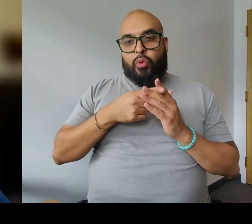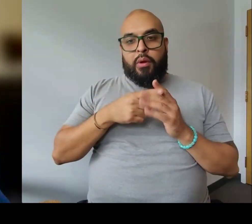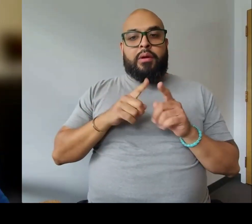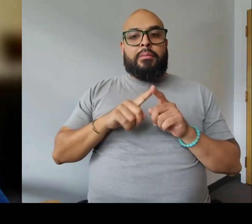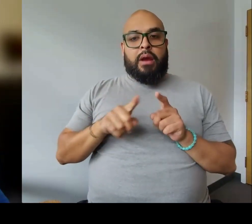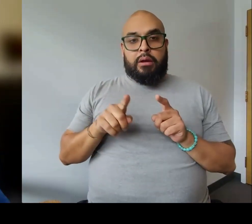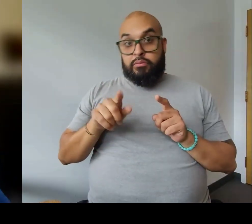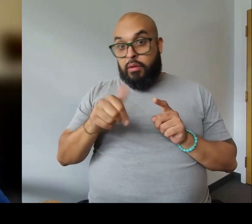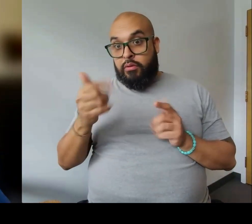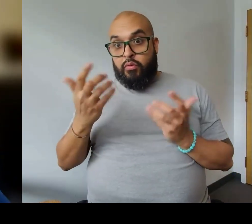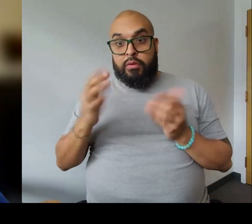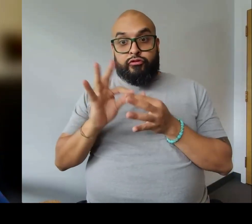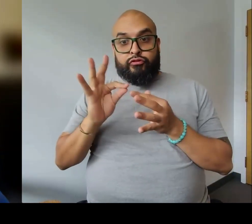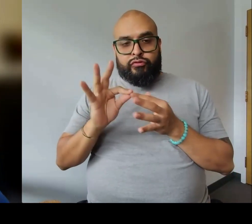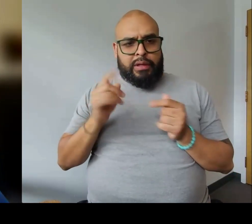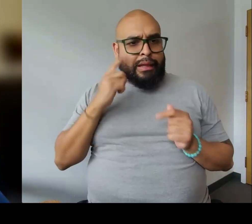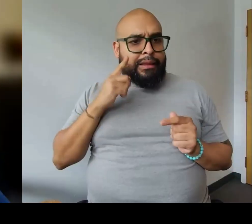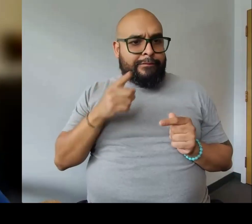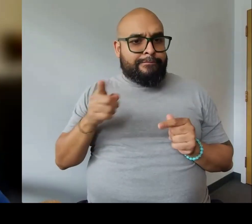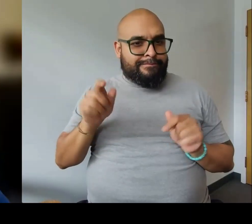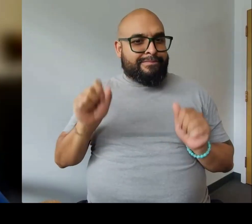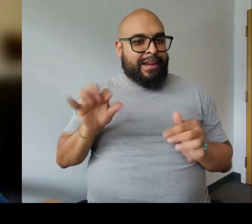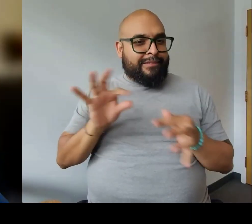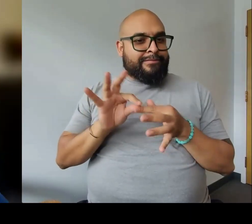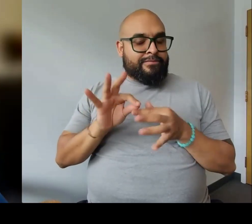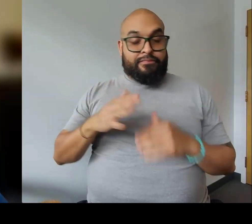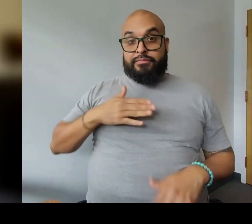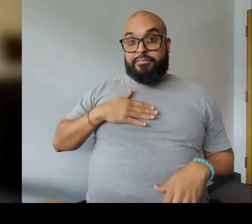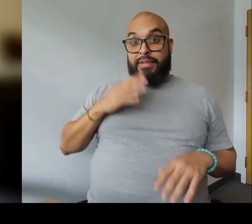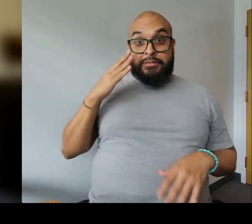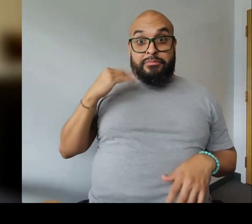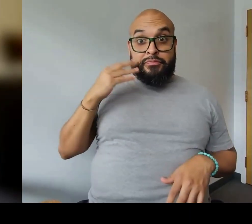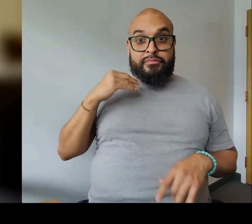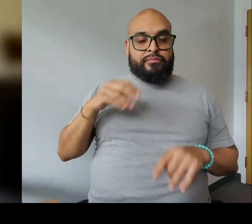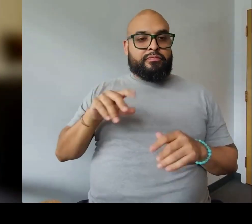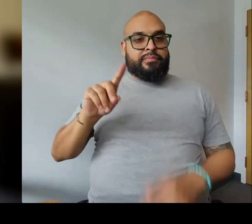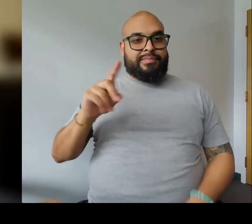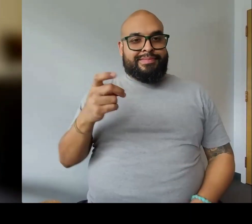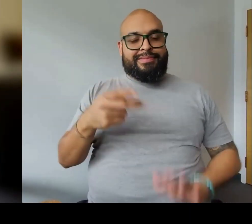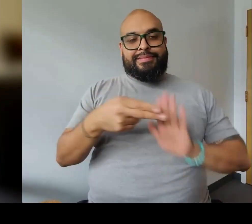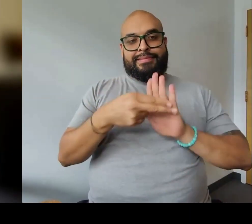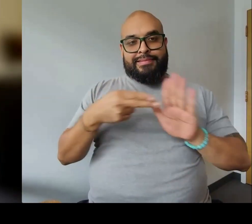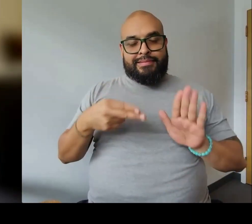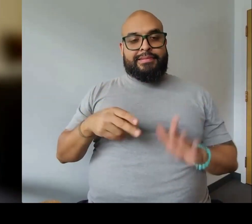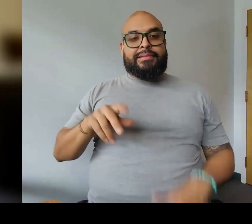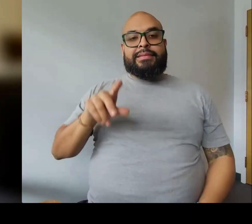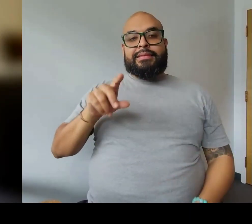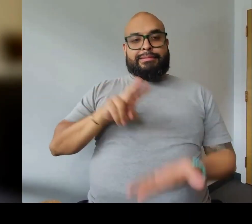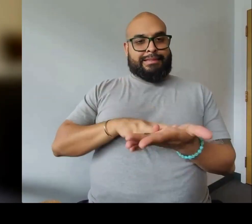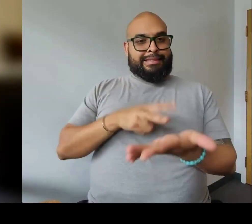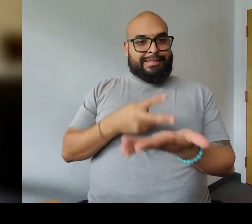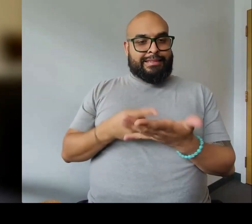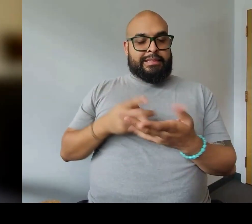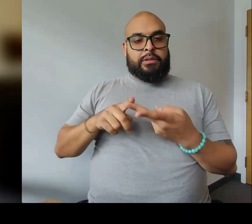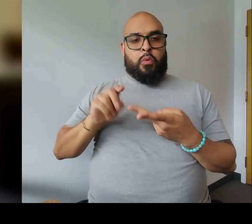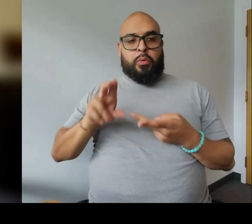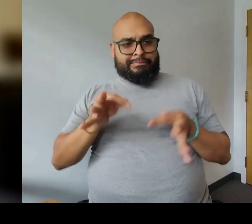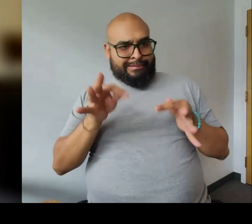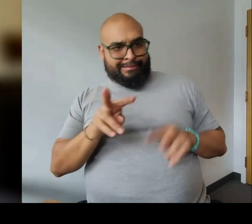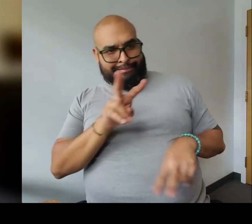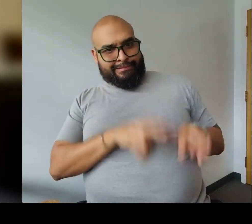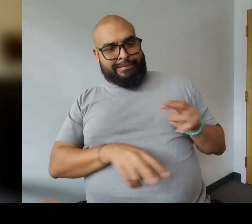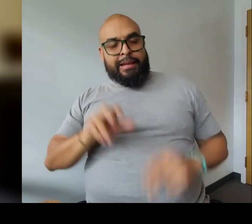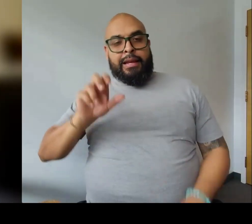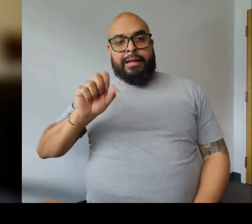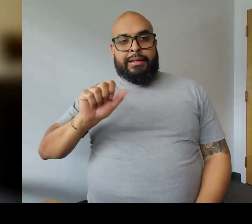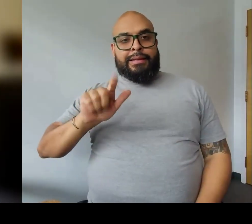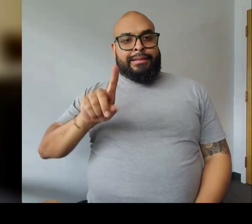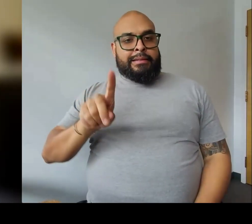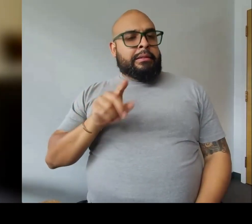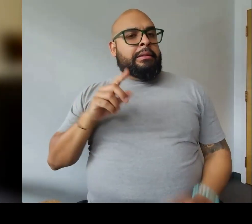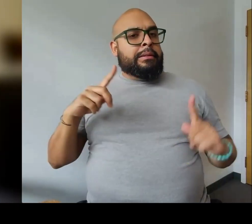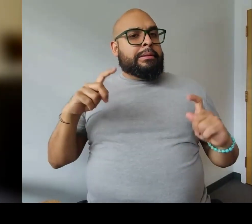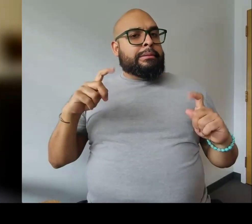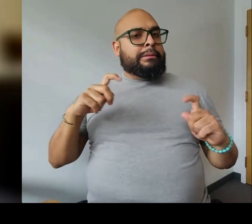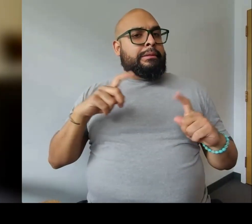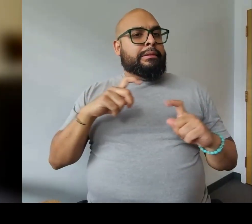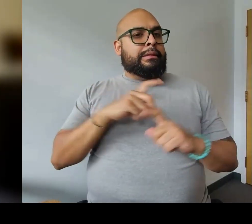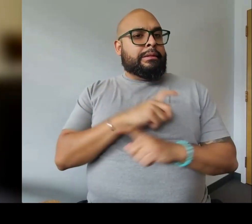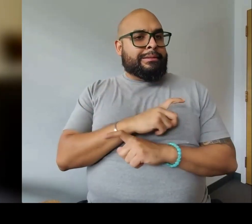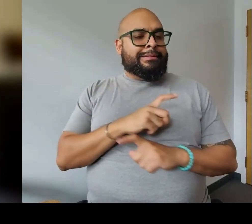From my experience, diagnosing dyslexia or determining SLD can be really complicated and convoluted with our population.